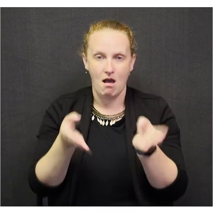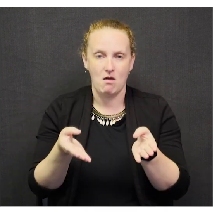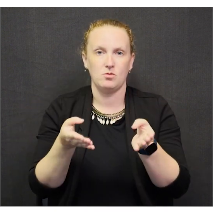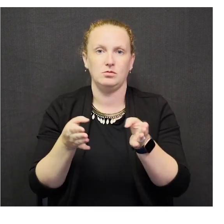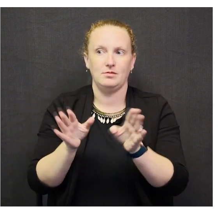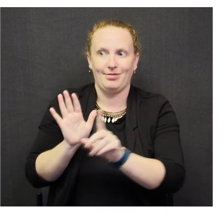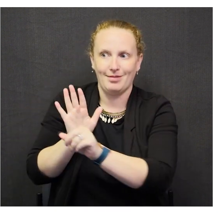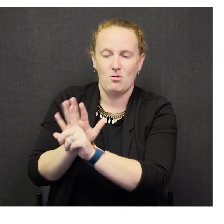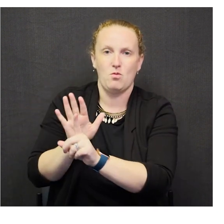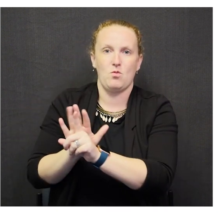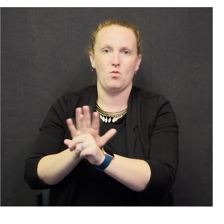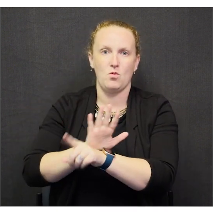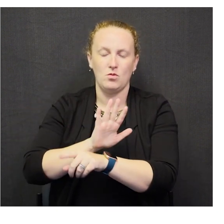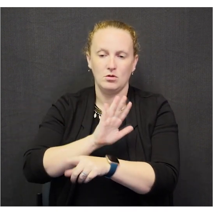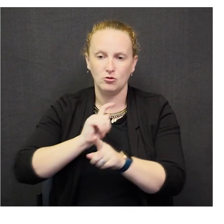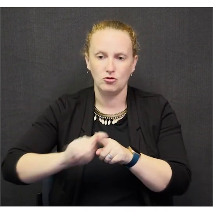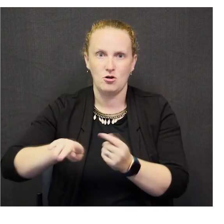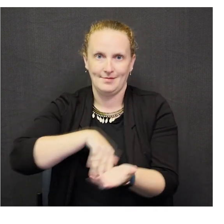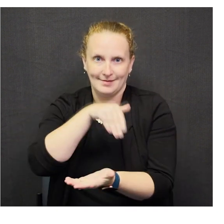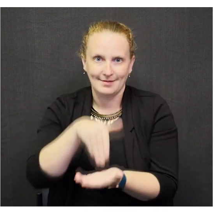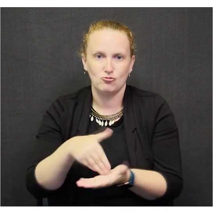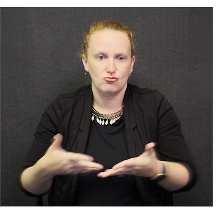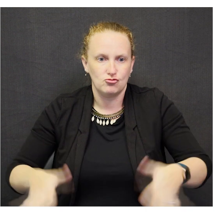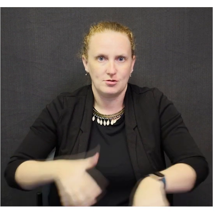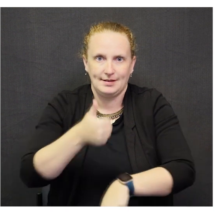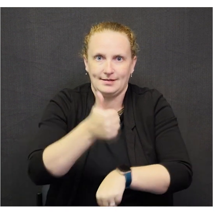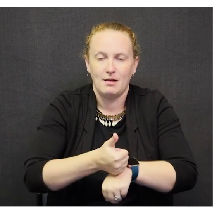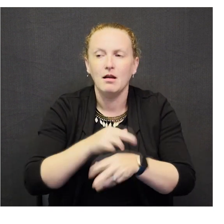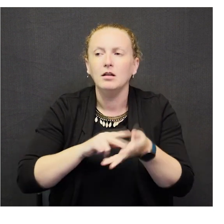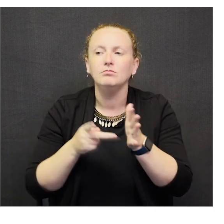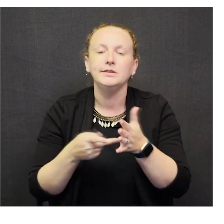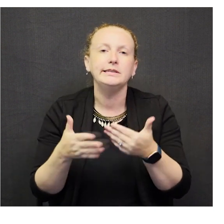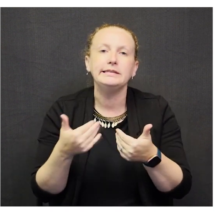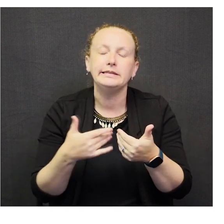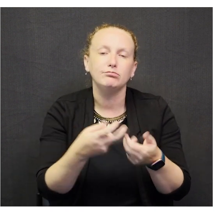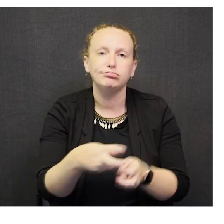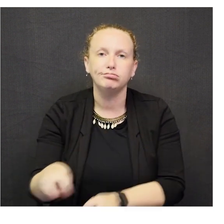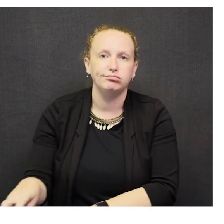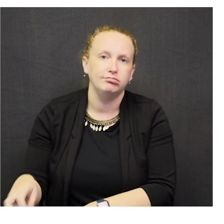time because the interpreters didn't really have to learn something new. They just had